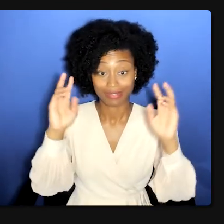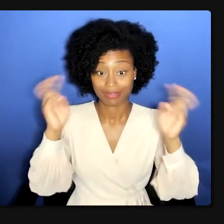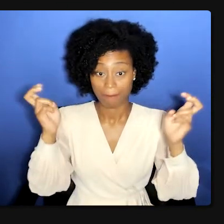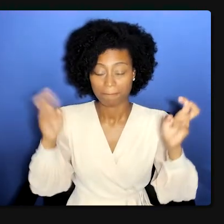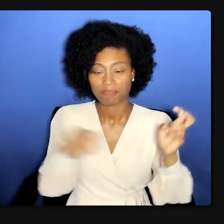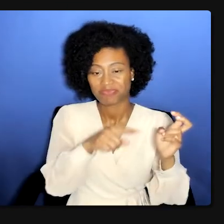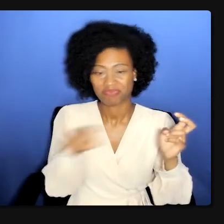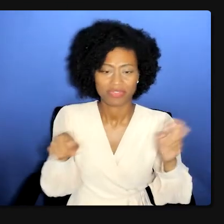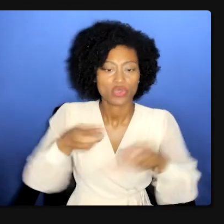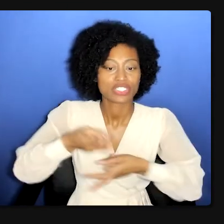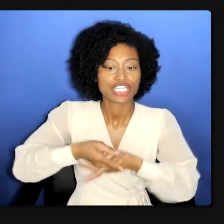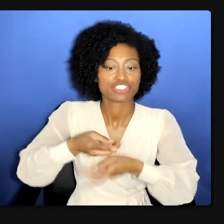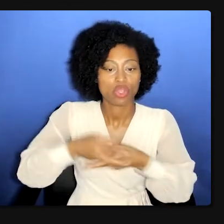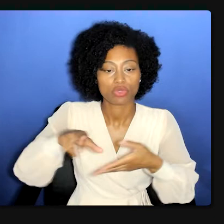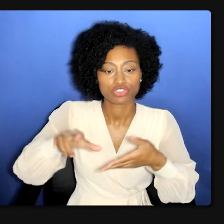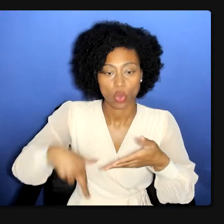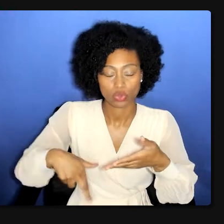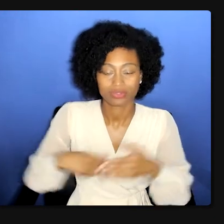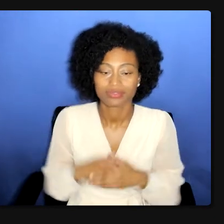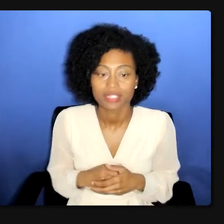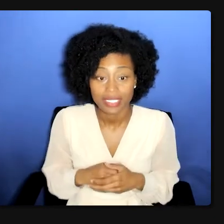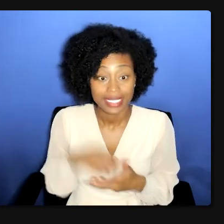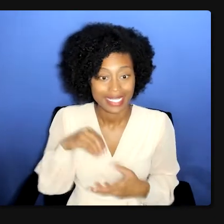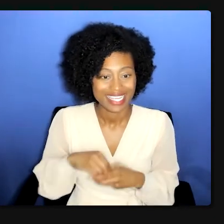as they are displayed in the PlayFab experiment manager.